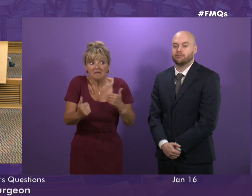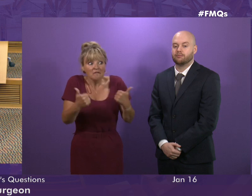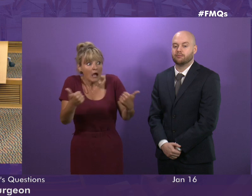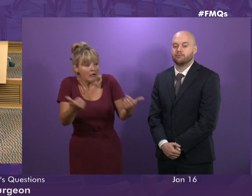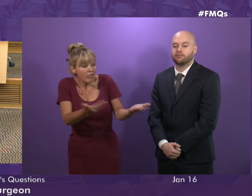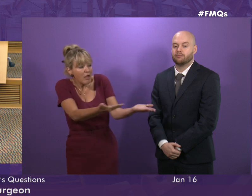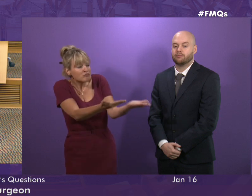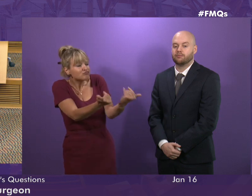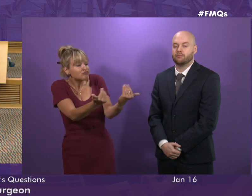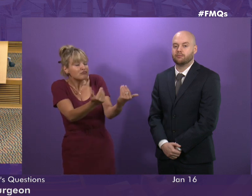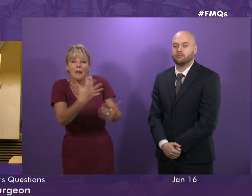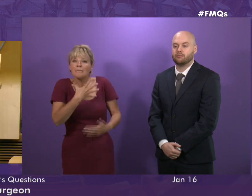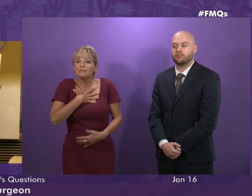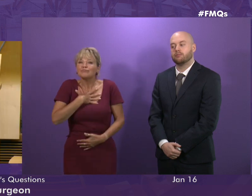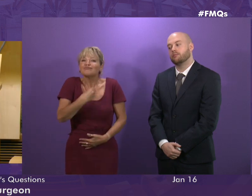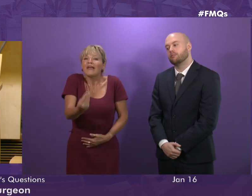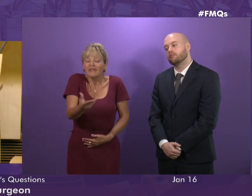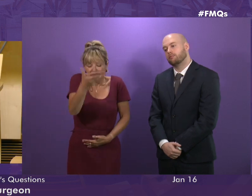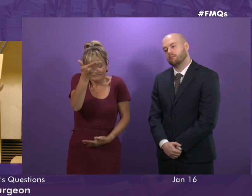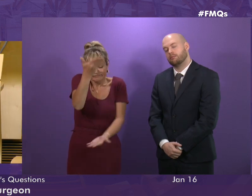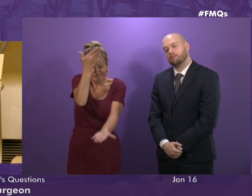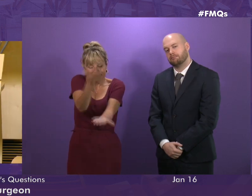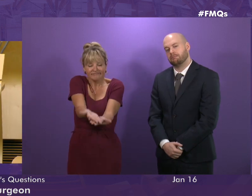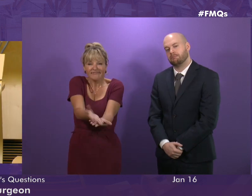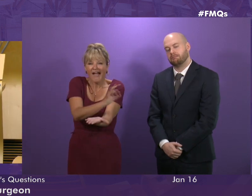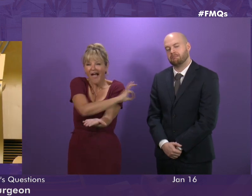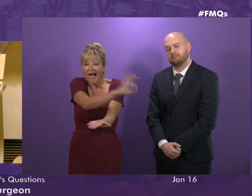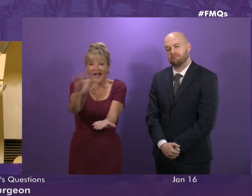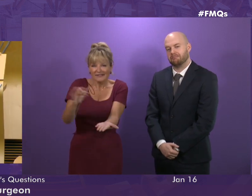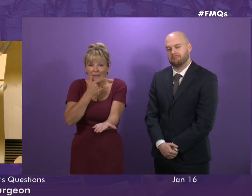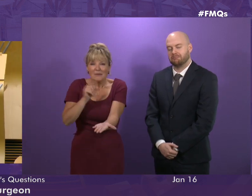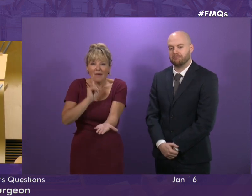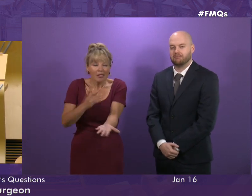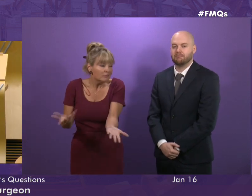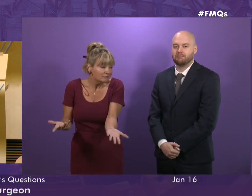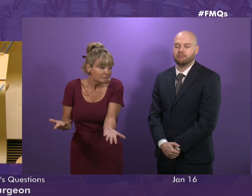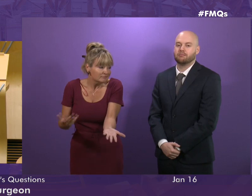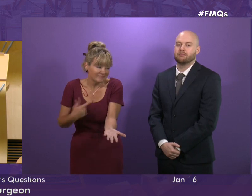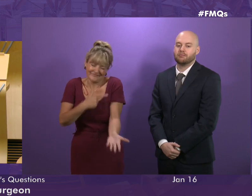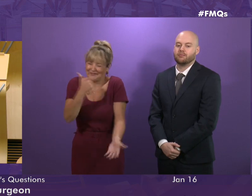the courage of his convictions and put that to the test. The Liberal Democrats were, of